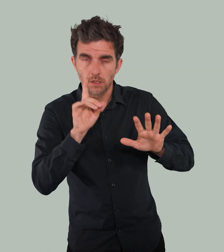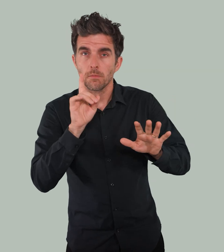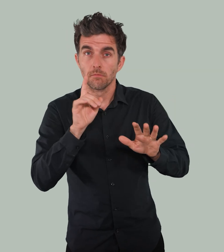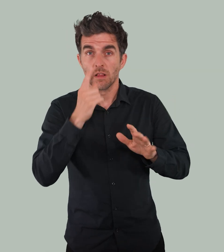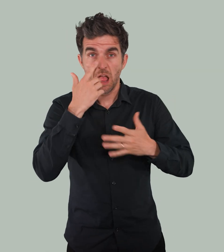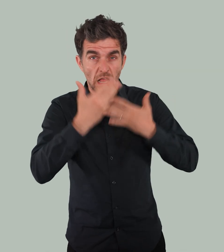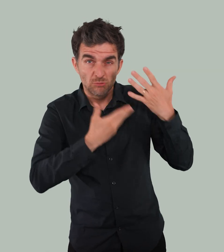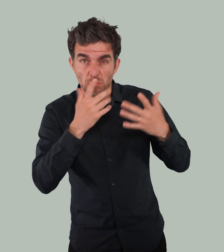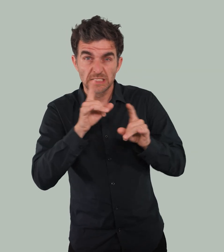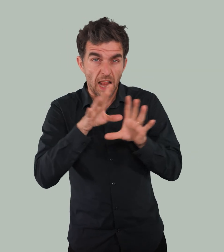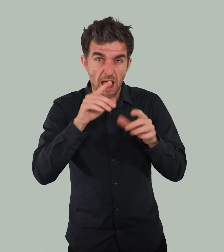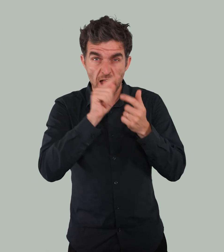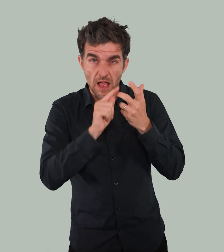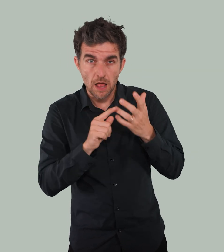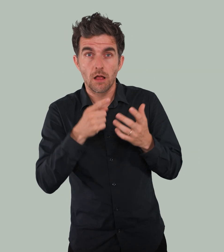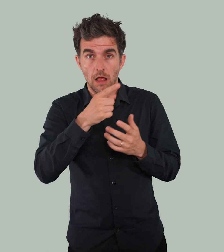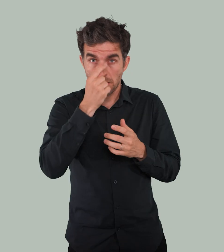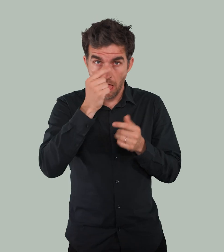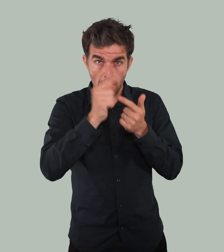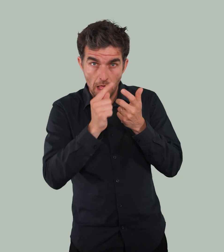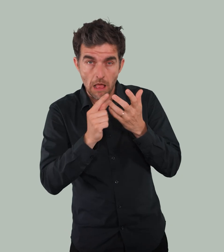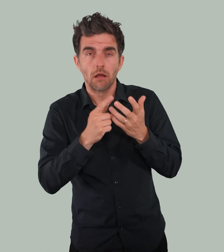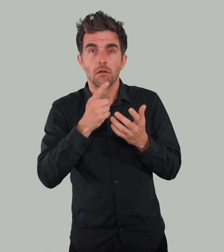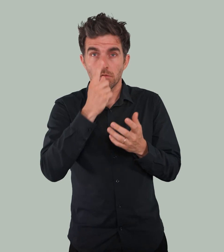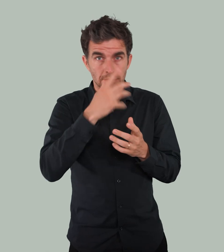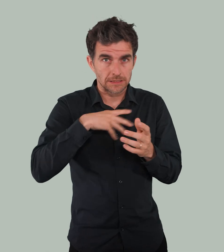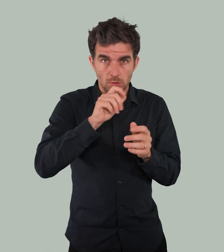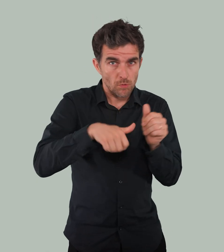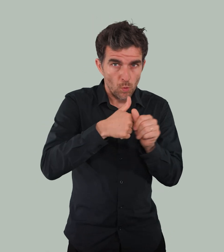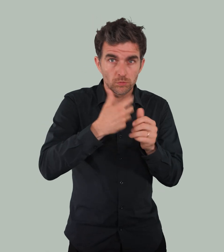They describe situations where being able to complete tasks in a supported or